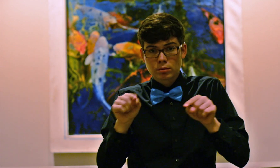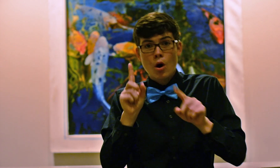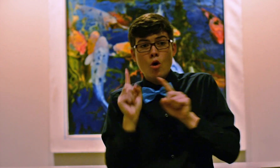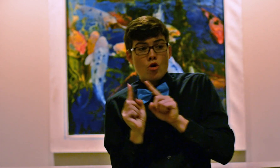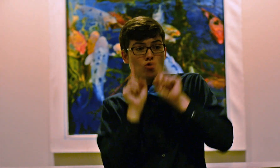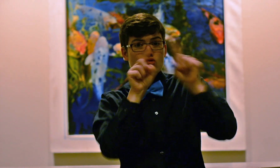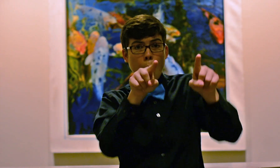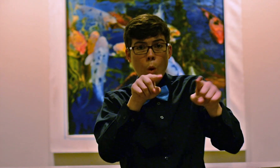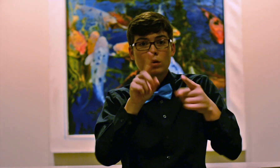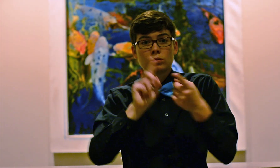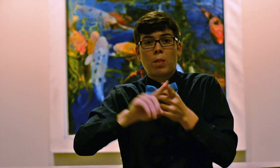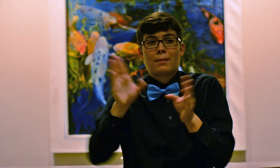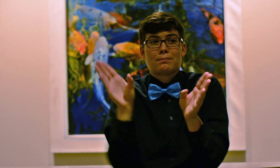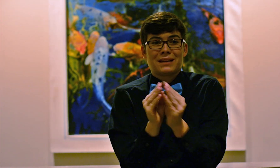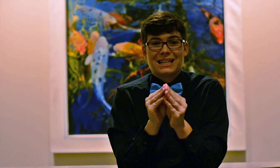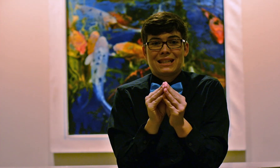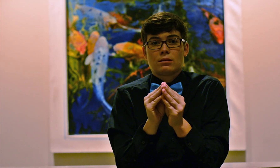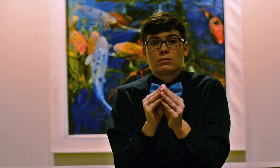I want all types of deaf people to go to these meetings.